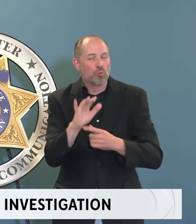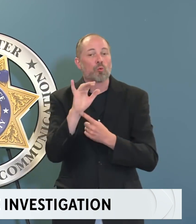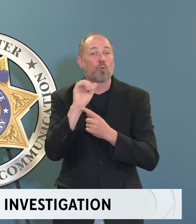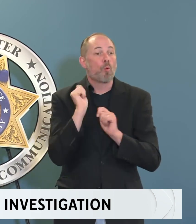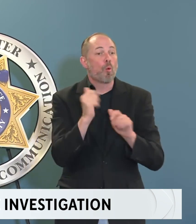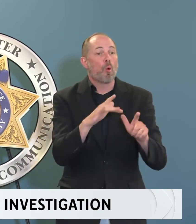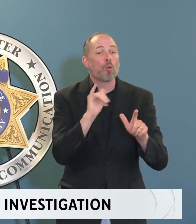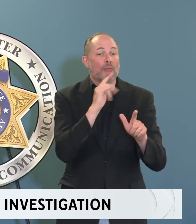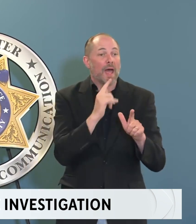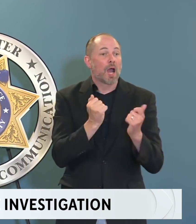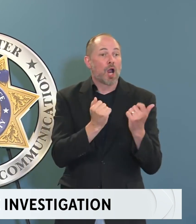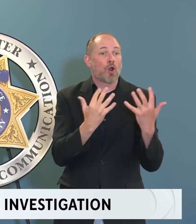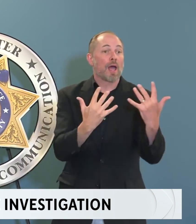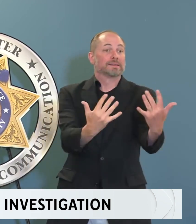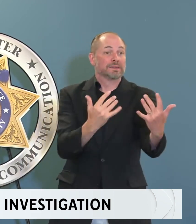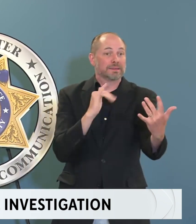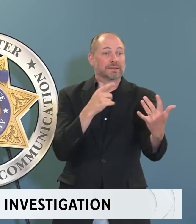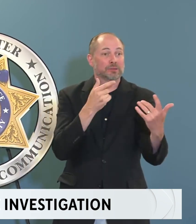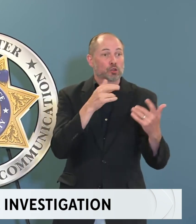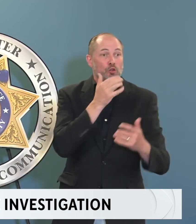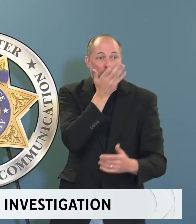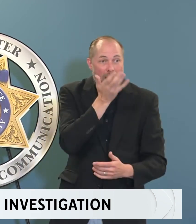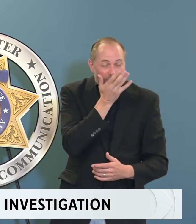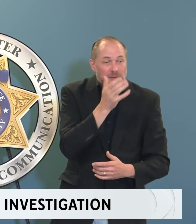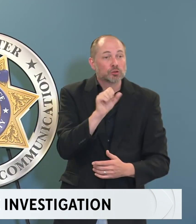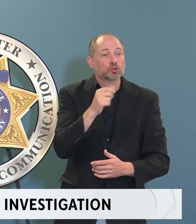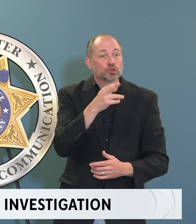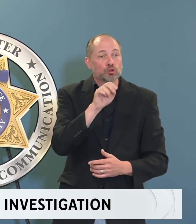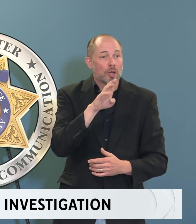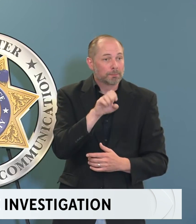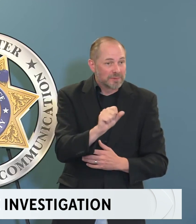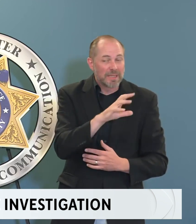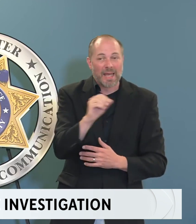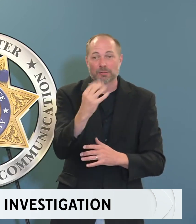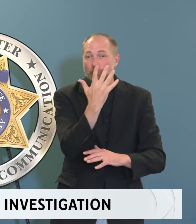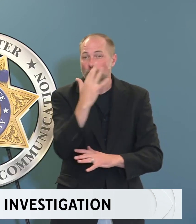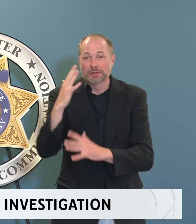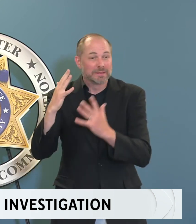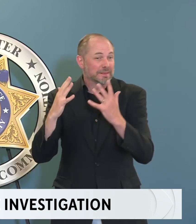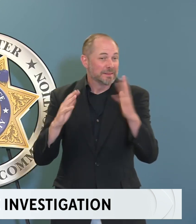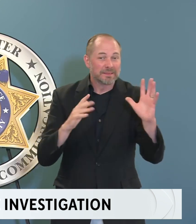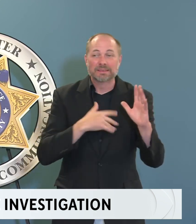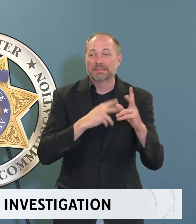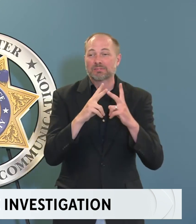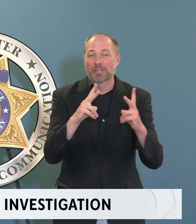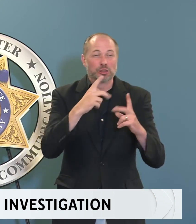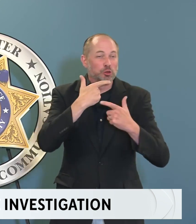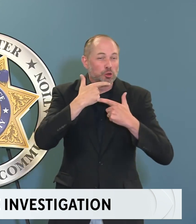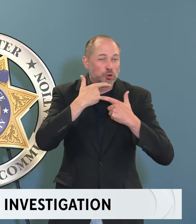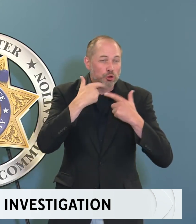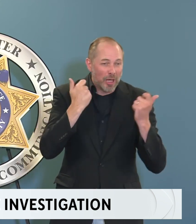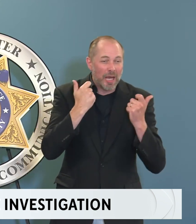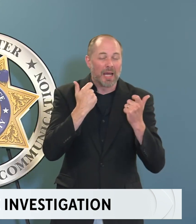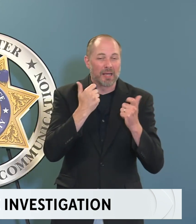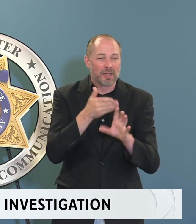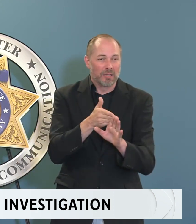HEALTHY AND STRONG. BUT THAT WAS FOLLOWED BY MONTHS OF HOT, DRY CONDITIONS. AND ALL OF THAT